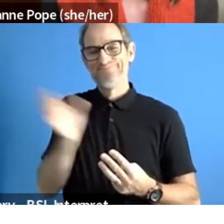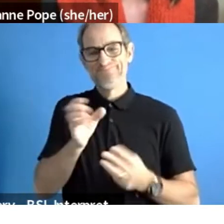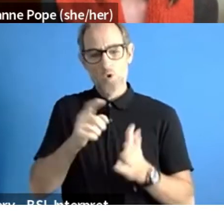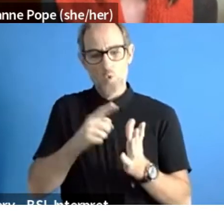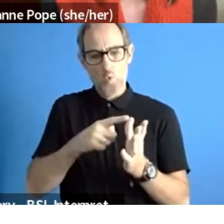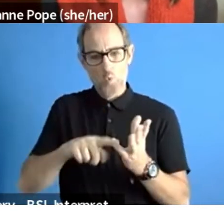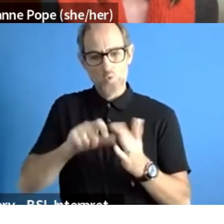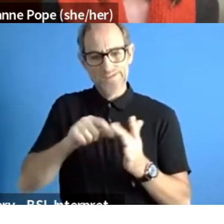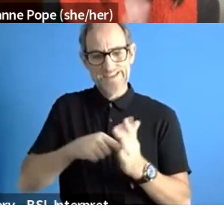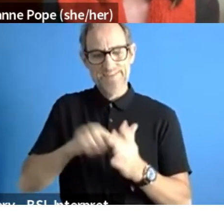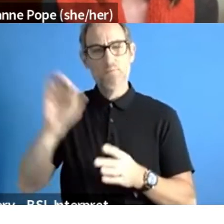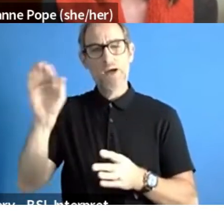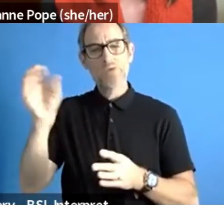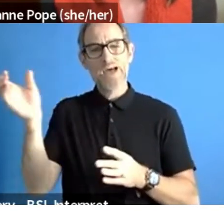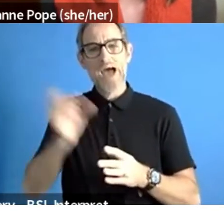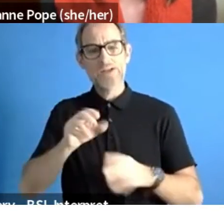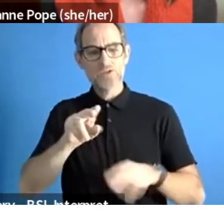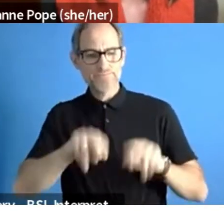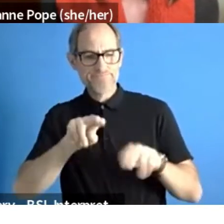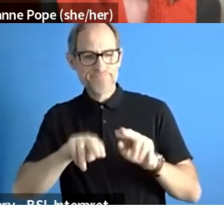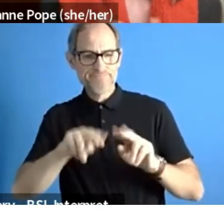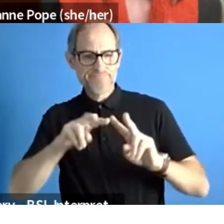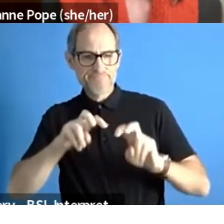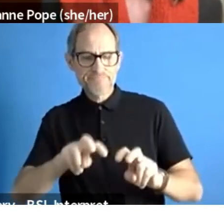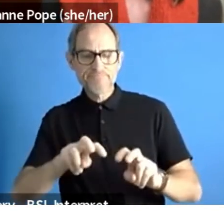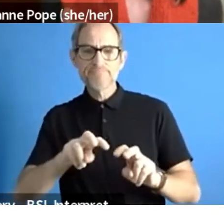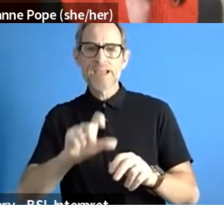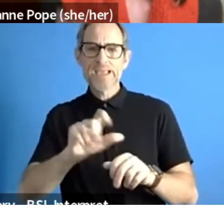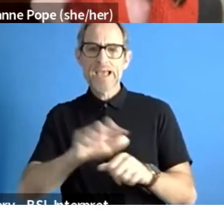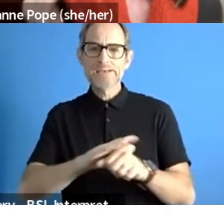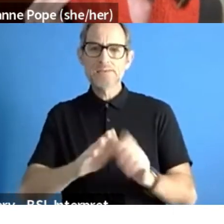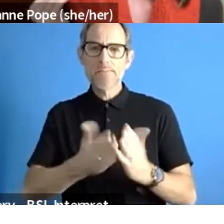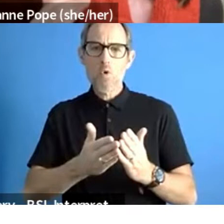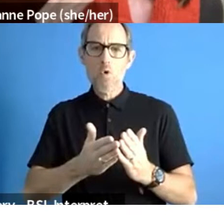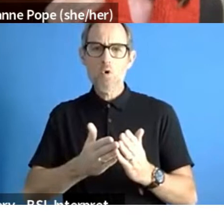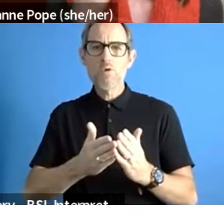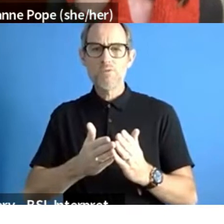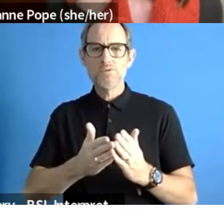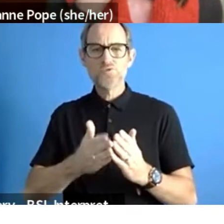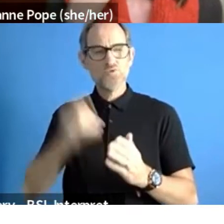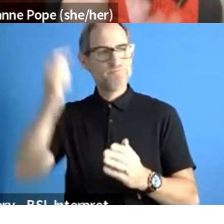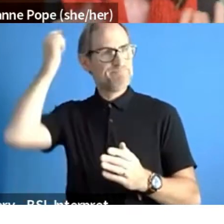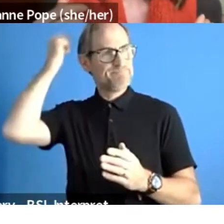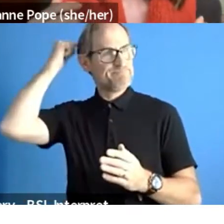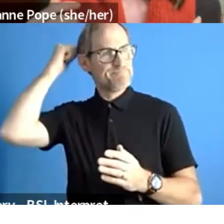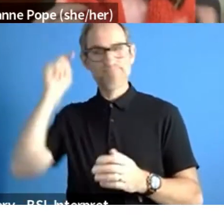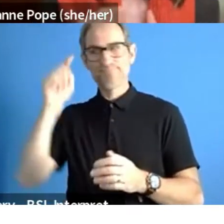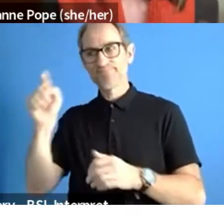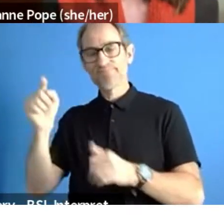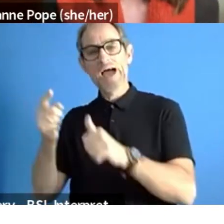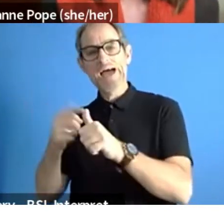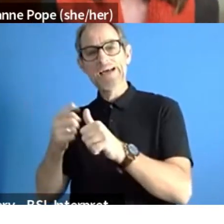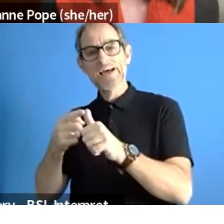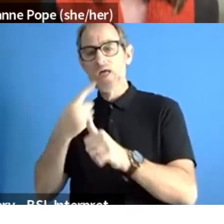access content guidelines as I mentioned earlier. There are various